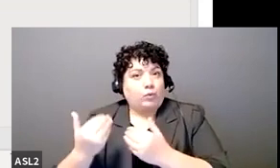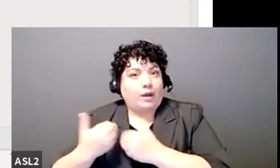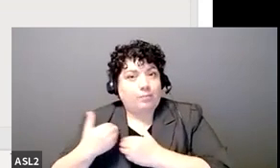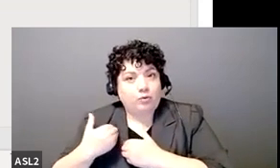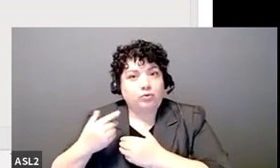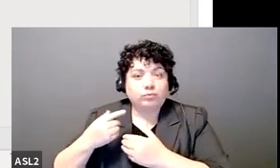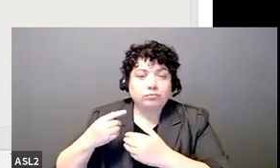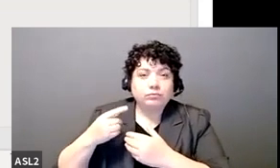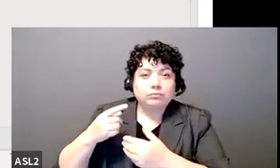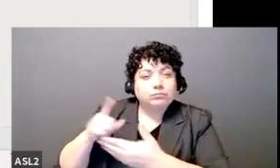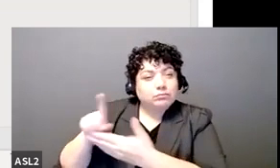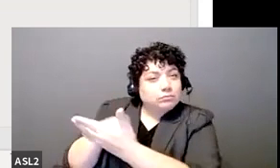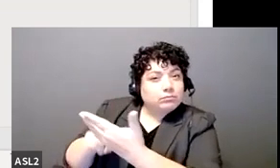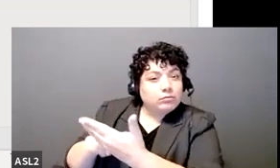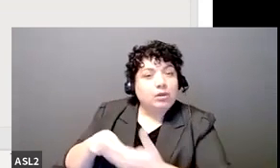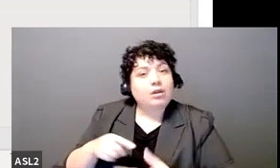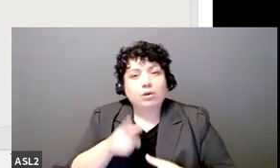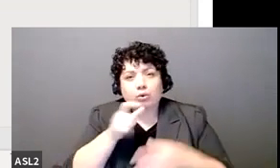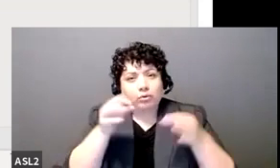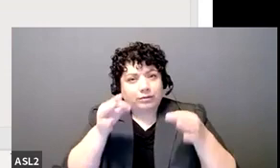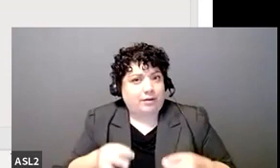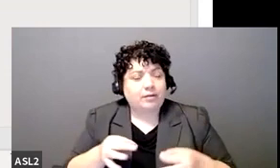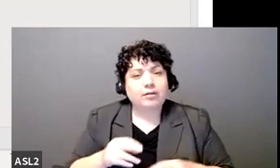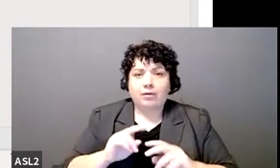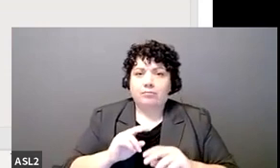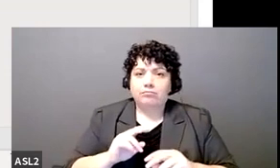you with is who decides what progress looks like in addressing these challenges they're well known